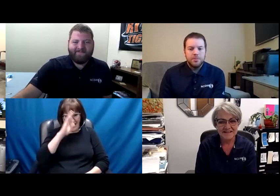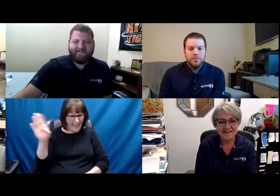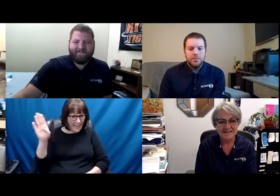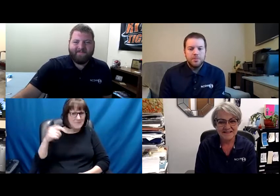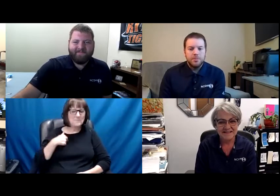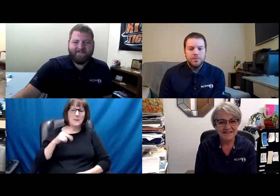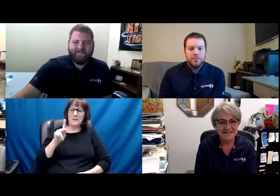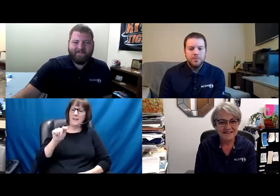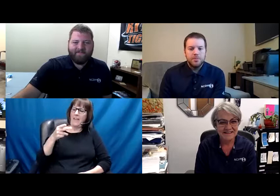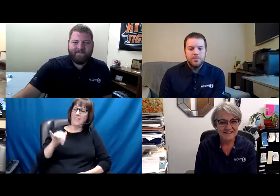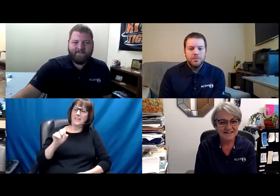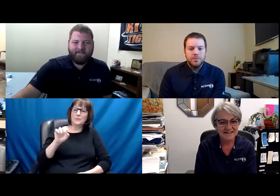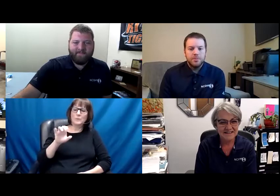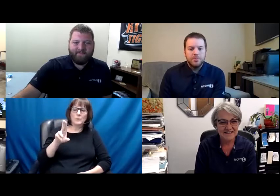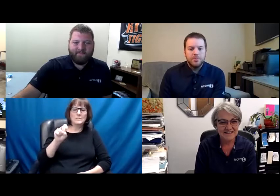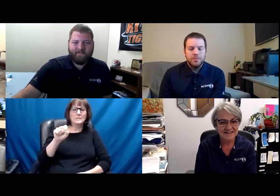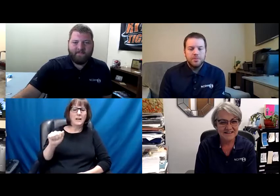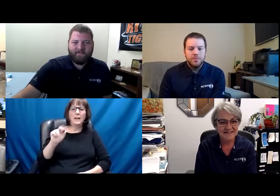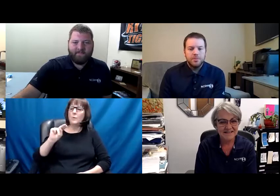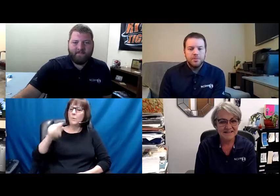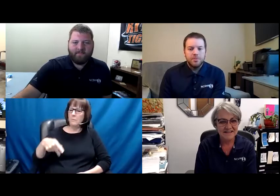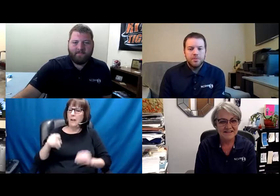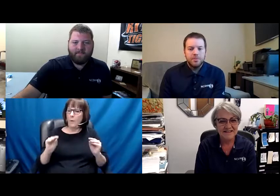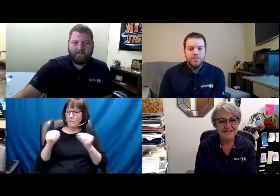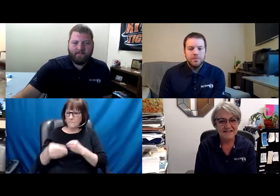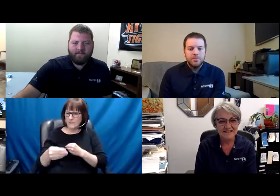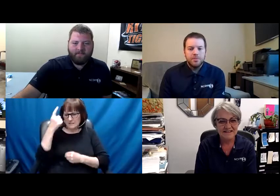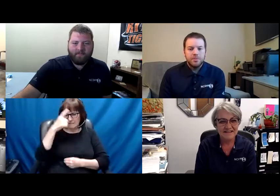Scusa with the North Platte office for the Commission for the Deaf and Hard of Hearing